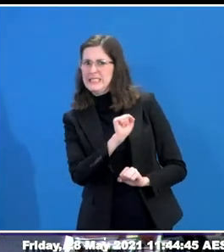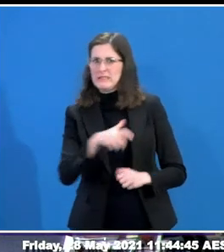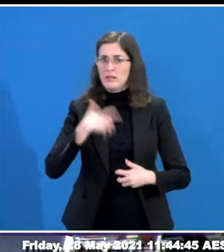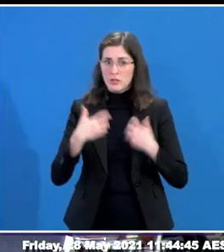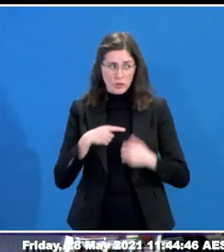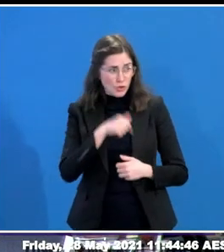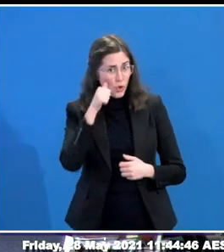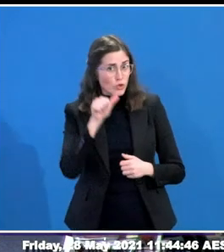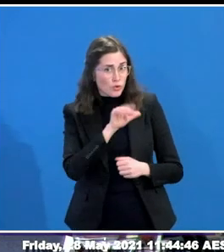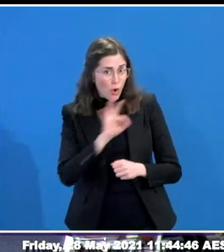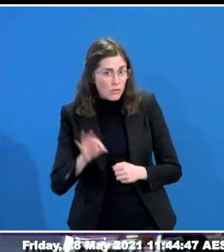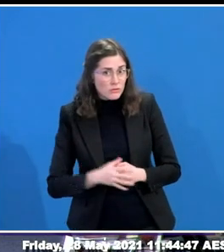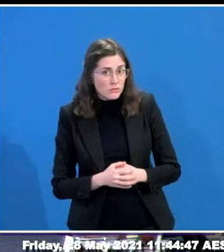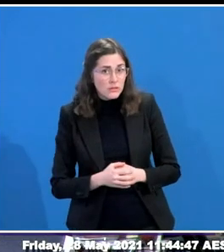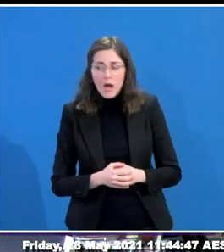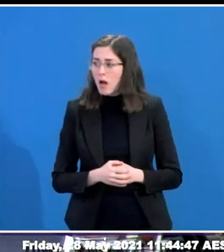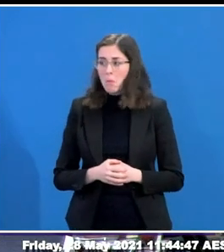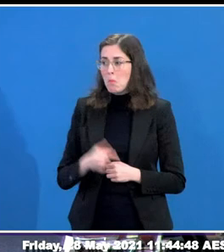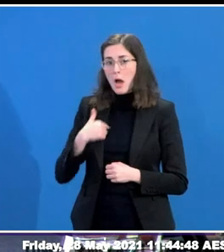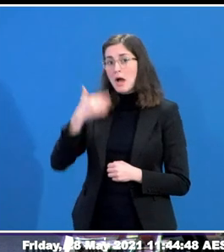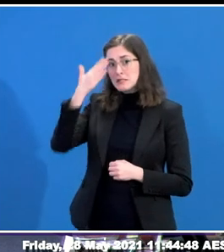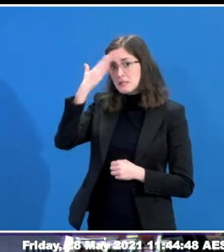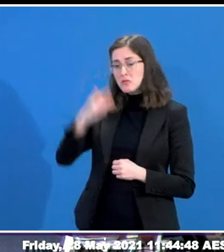Are you aware of that? I'm not, but that sounds very reasonable.